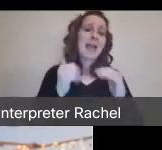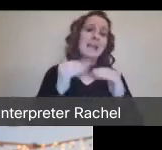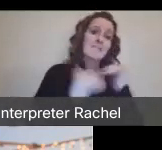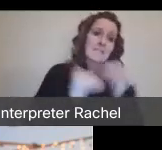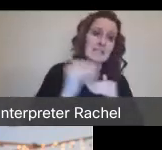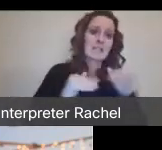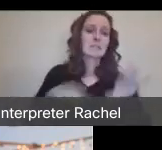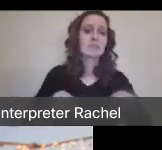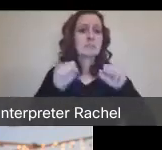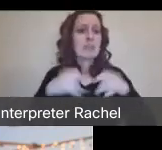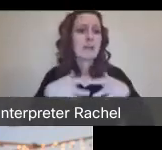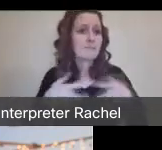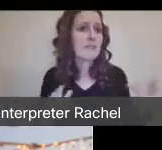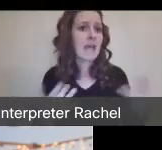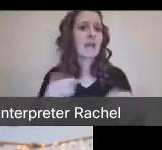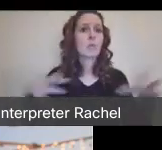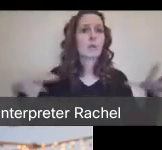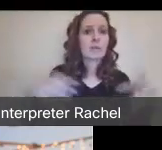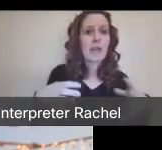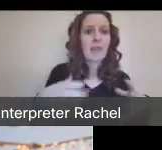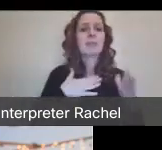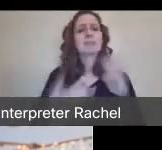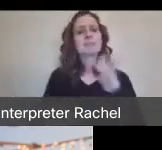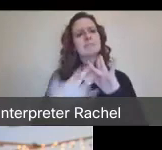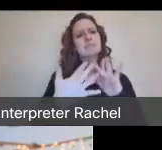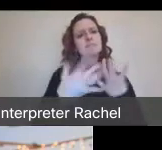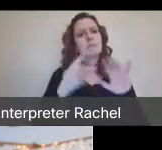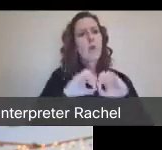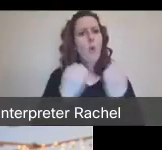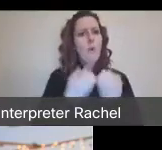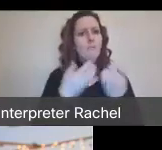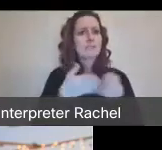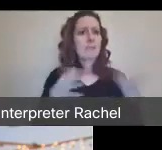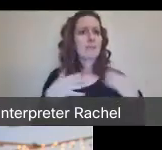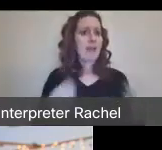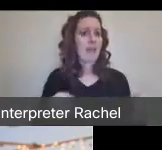gathering to please reach out to our Office of Public Health. Even if your gathering is within